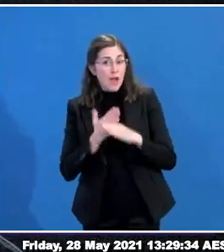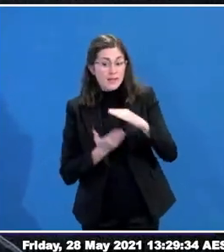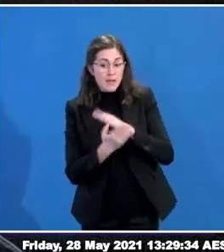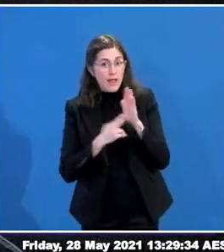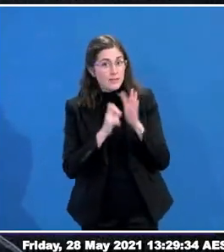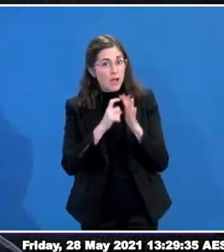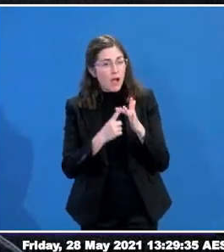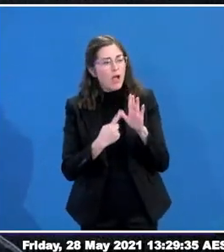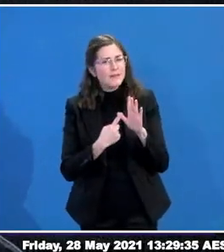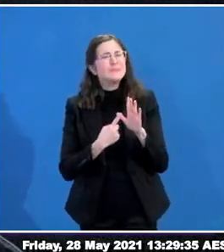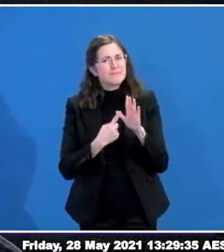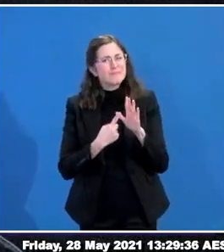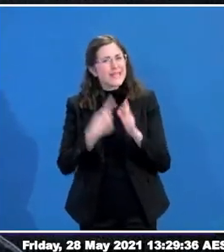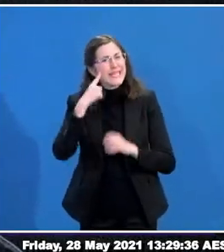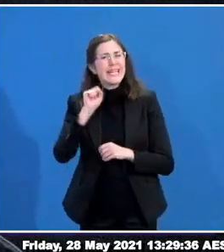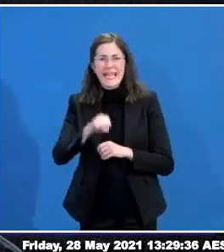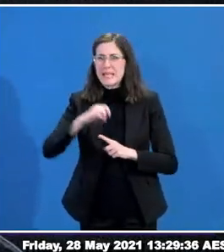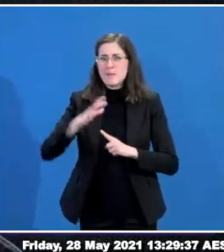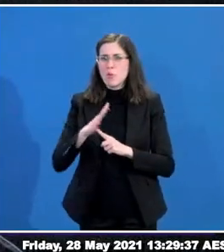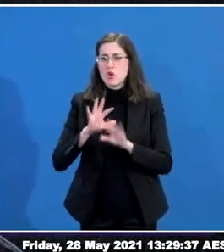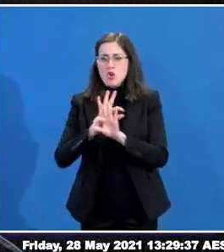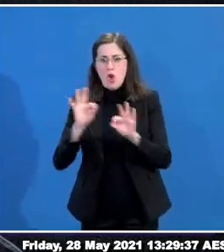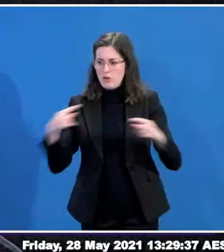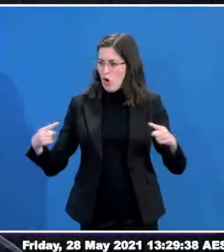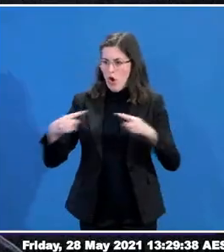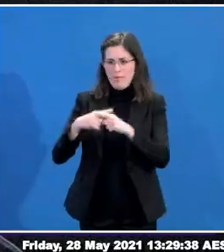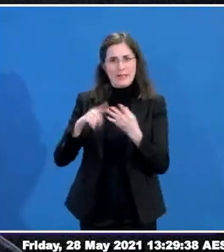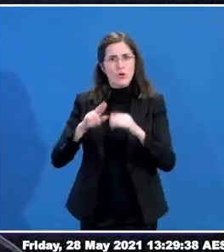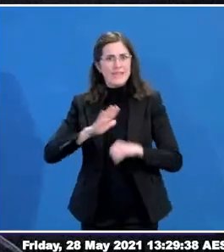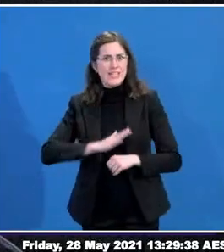to avoid any conflict of interest in the delivery of services and supports.